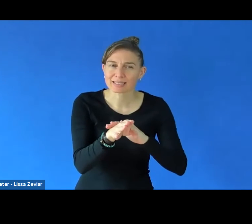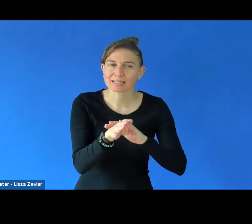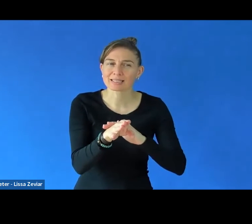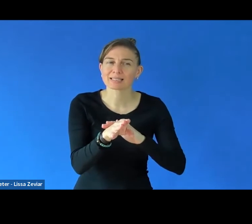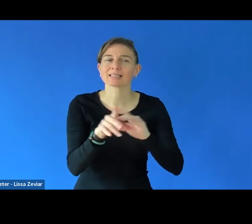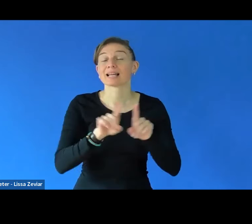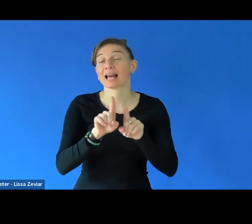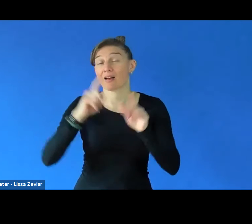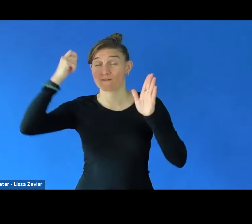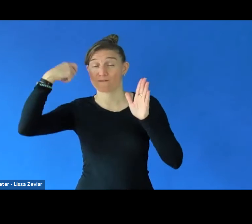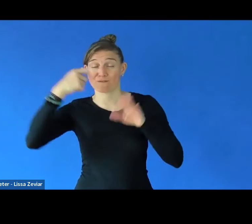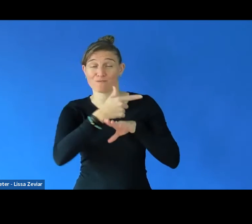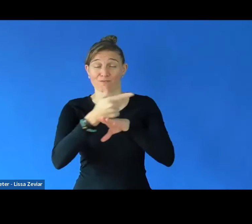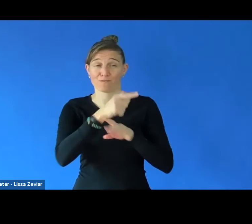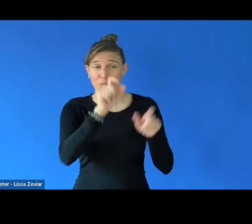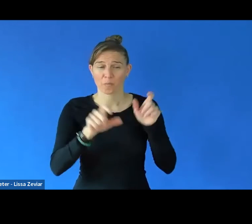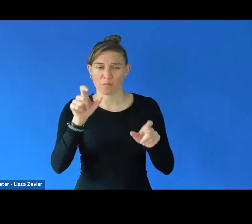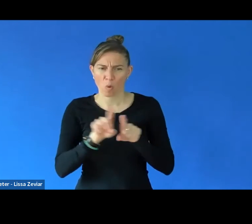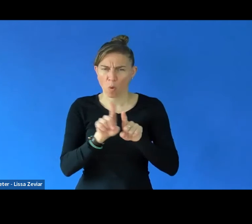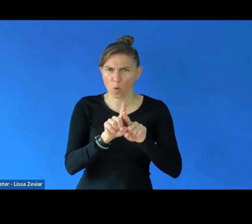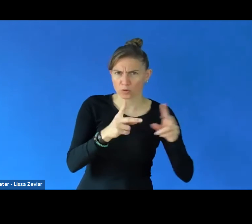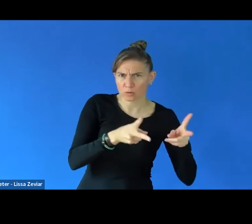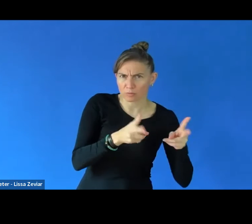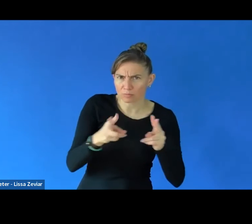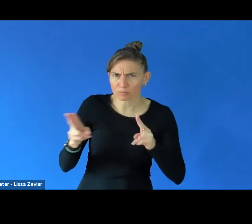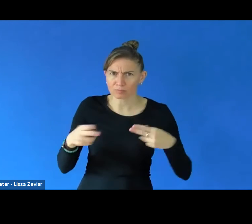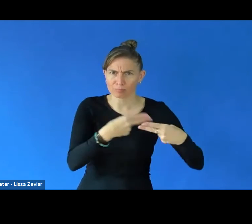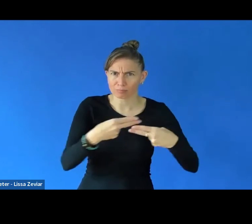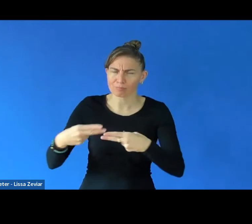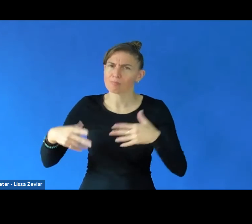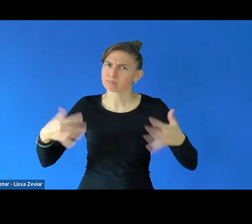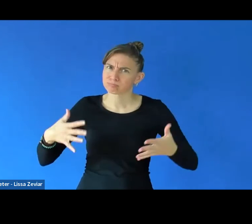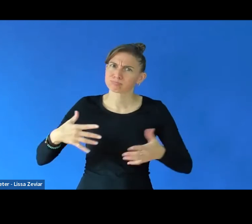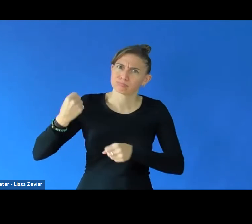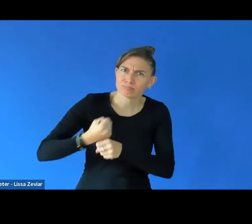and people who set it up. A lot of work went into it.